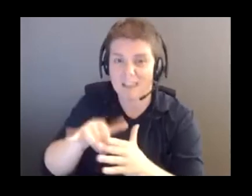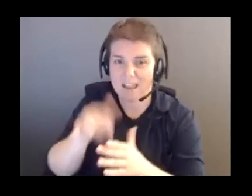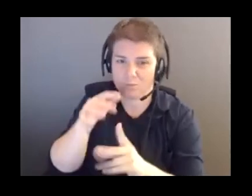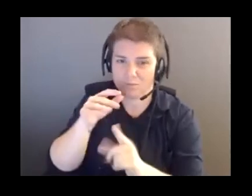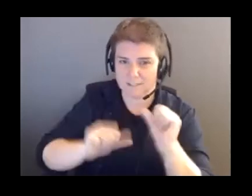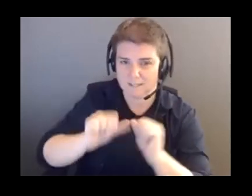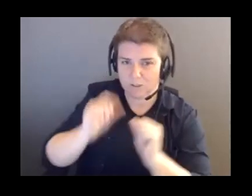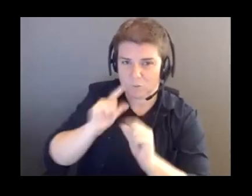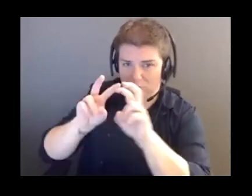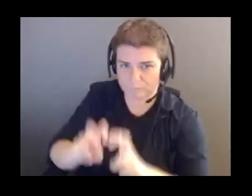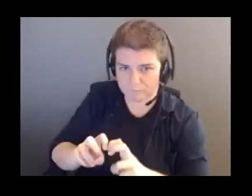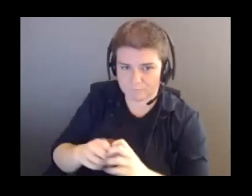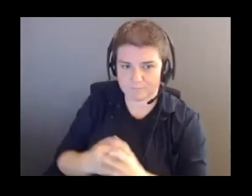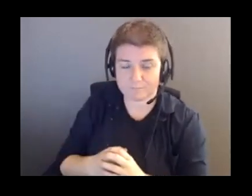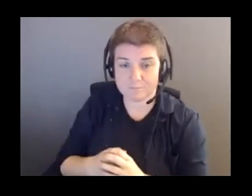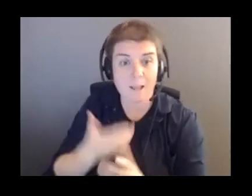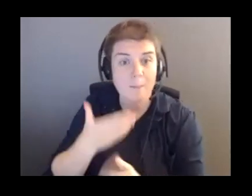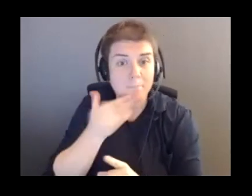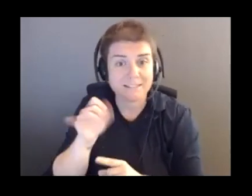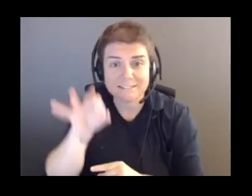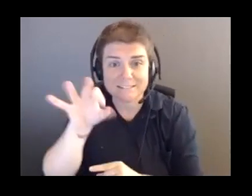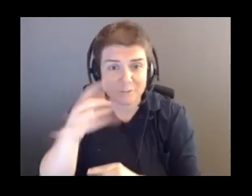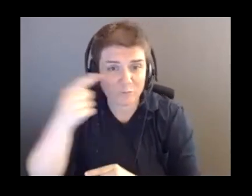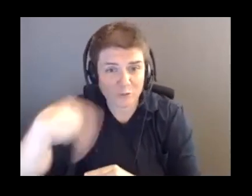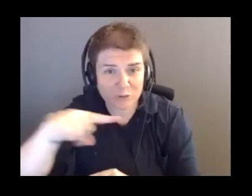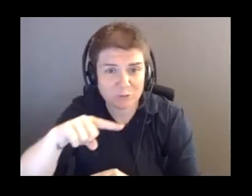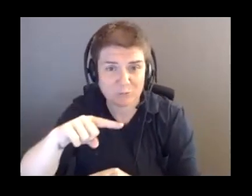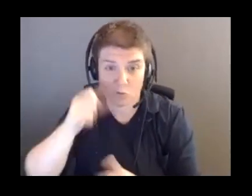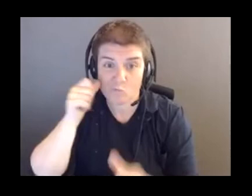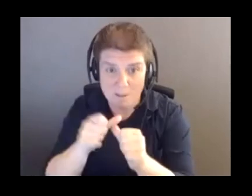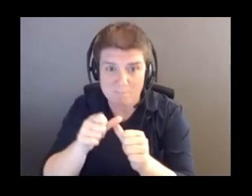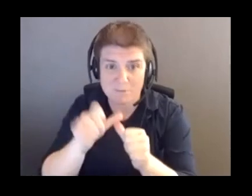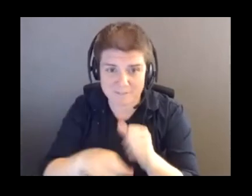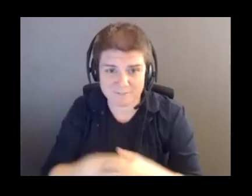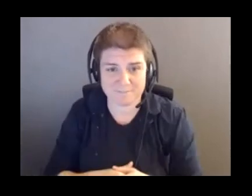This is the best tip I can provide so keep this handy—keep the